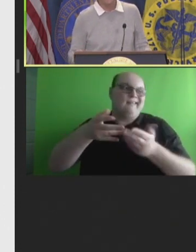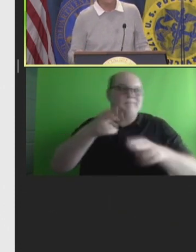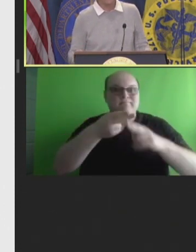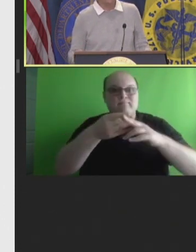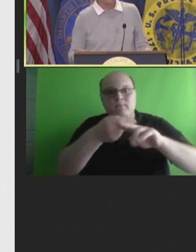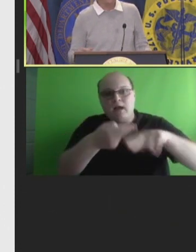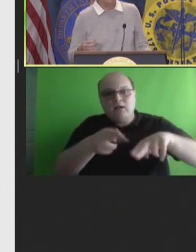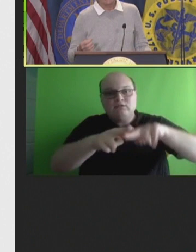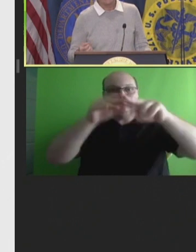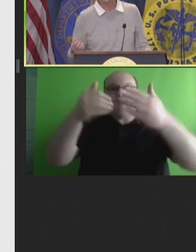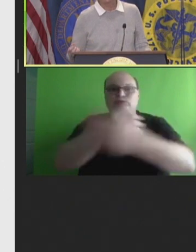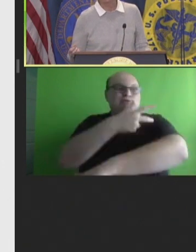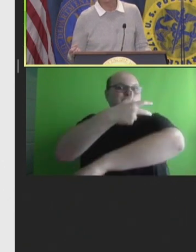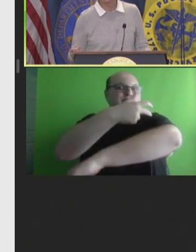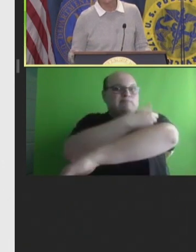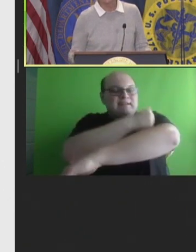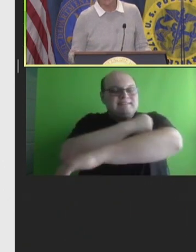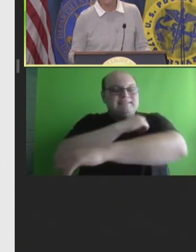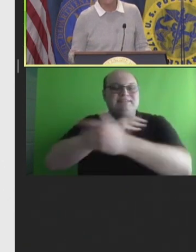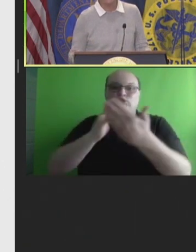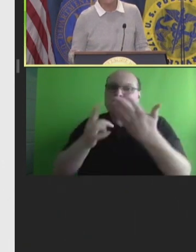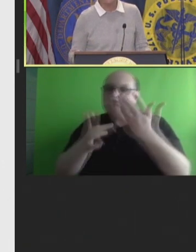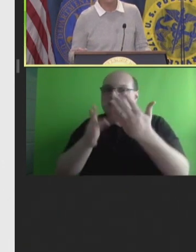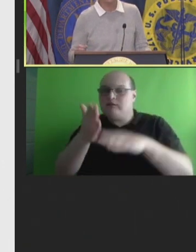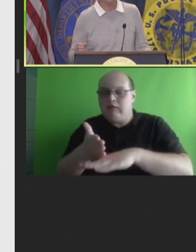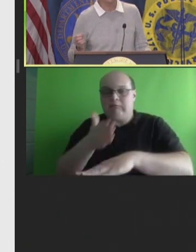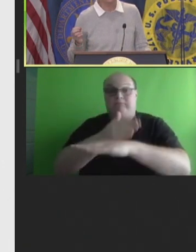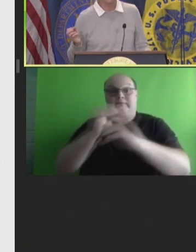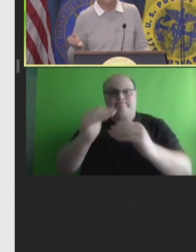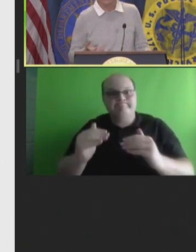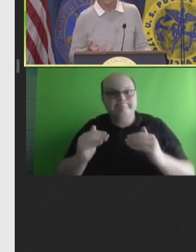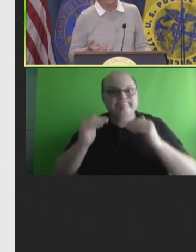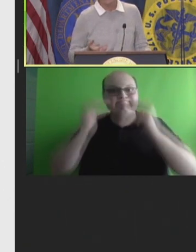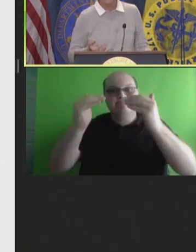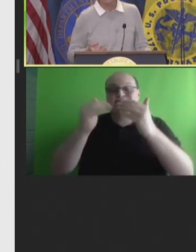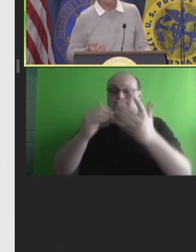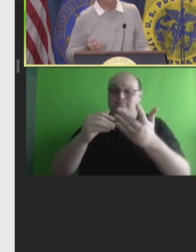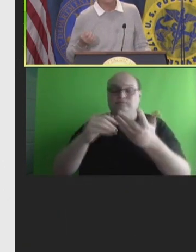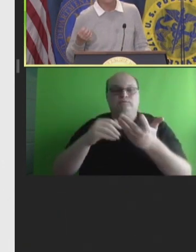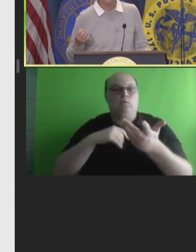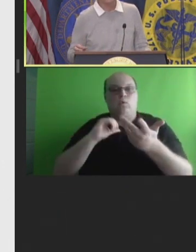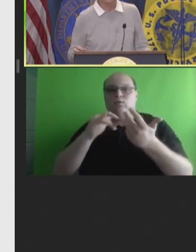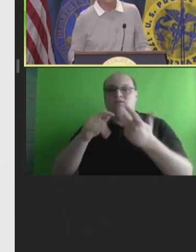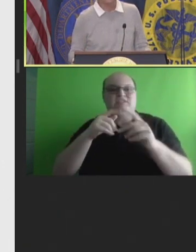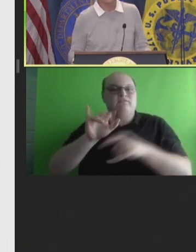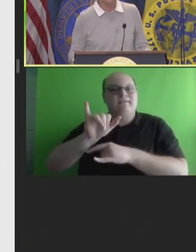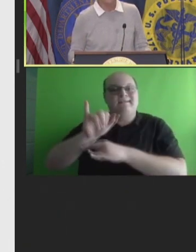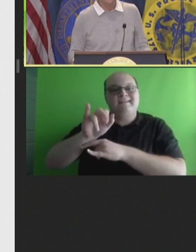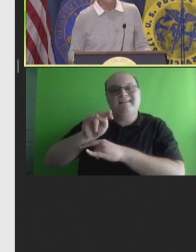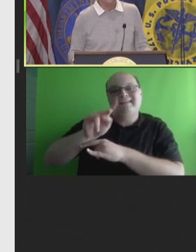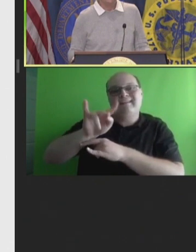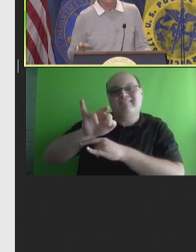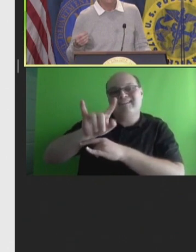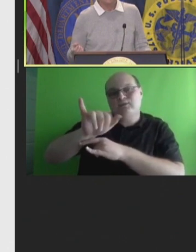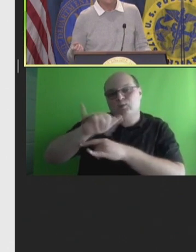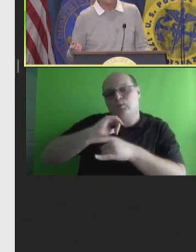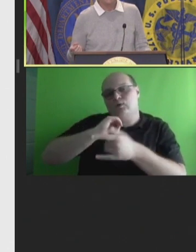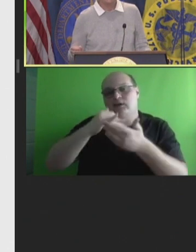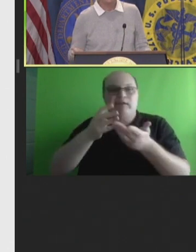you factor in enhancements to technology, to building inventory, you know, to increasing data.